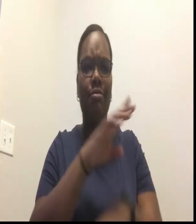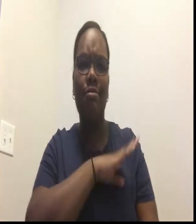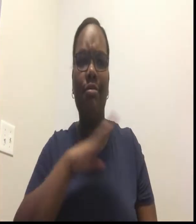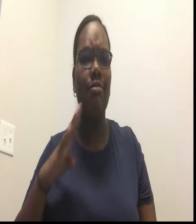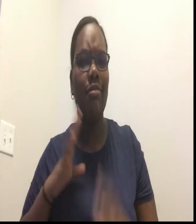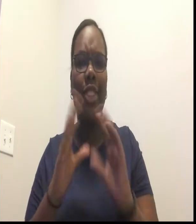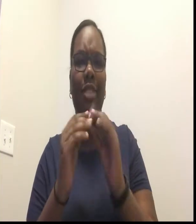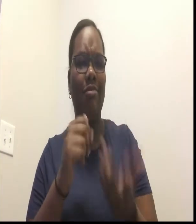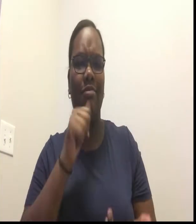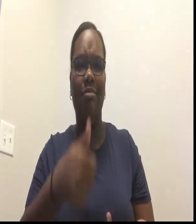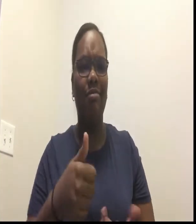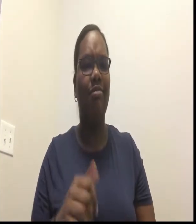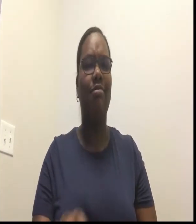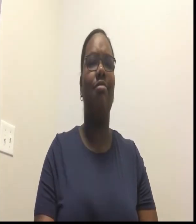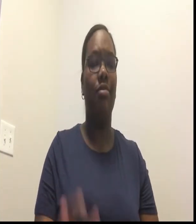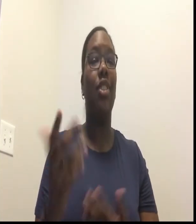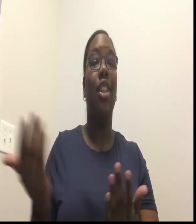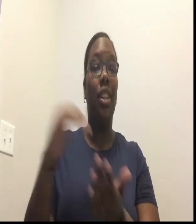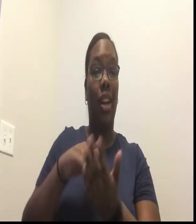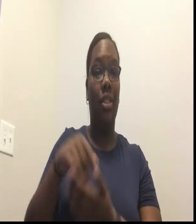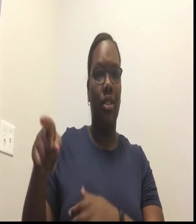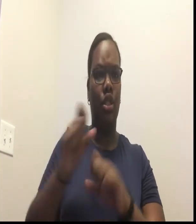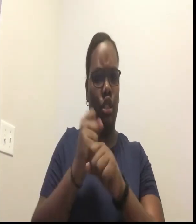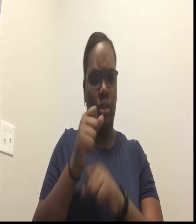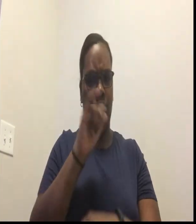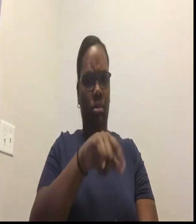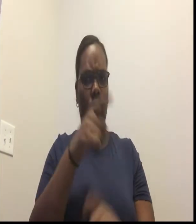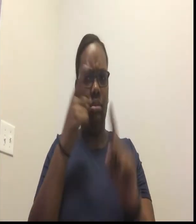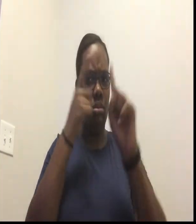make sure that everyone who wants to be heard has a chance to be heard and